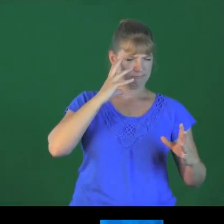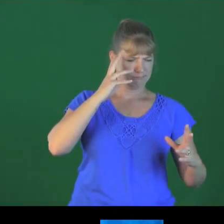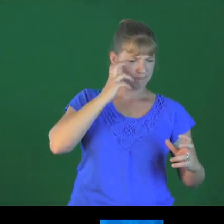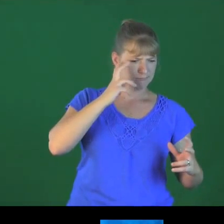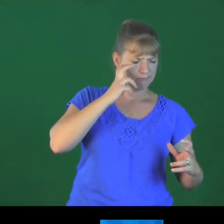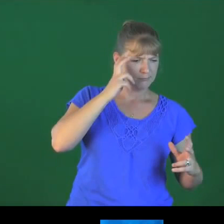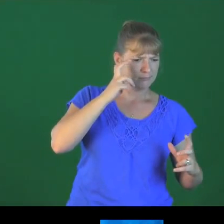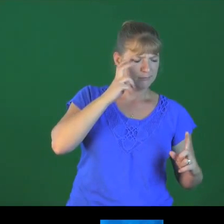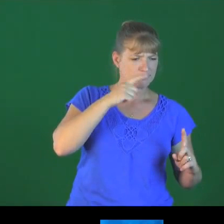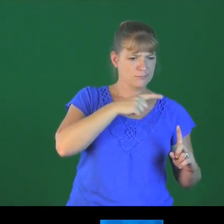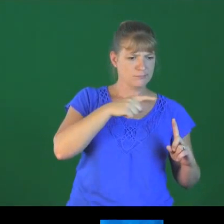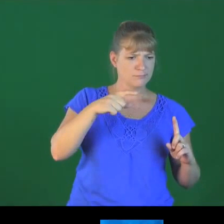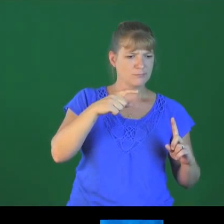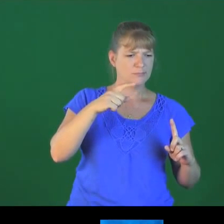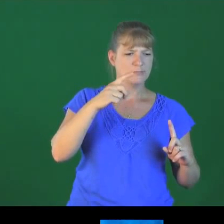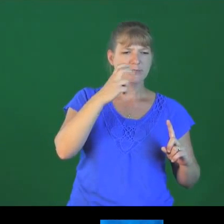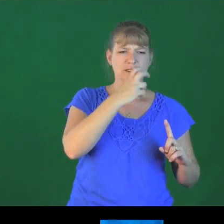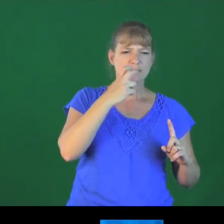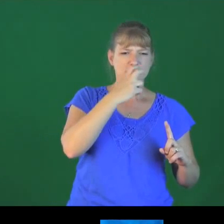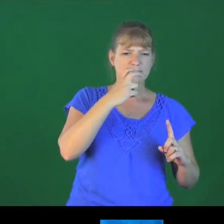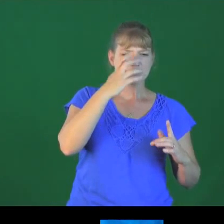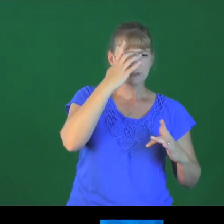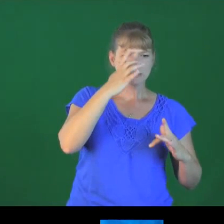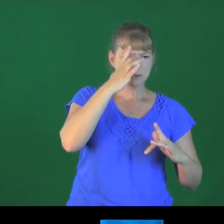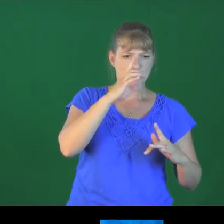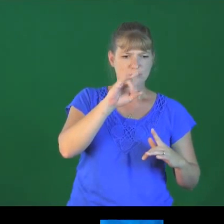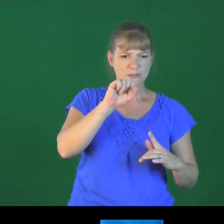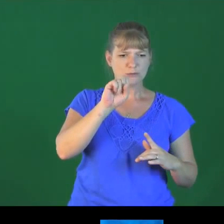to different speech disorders, and they are able